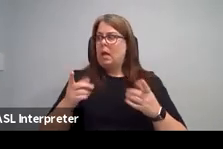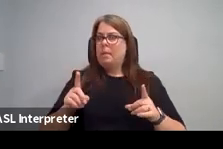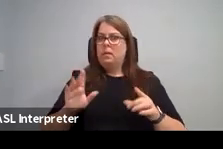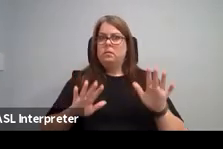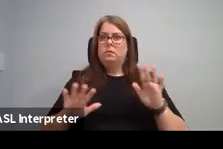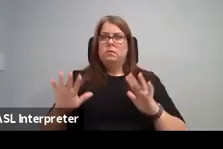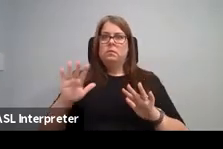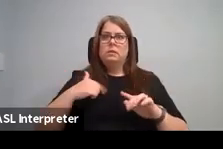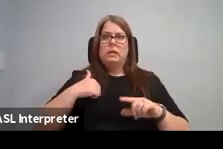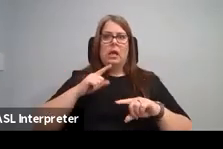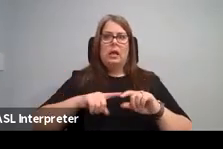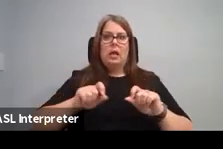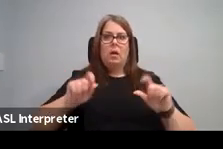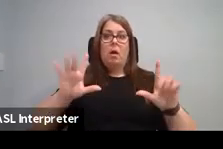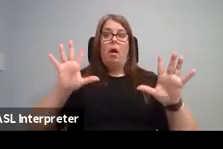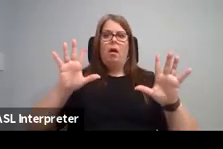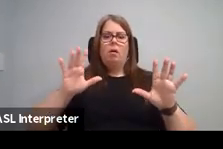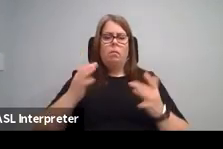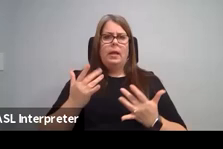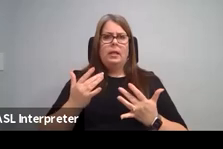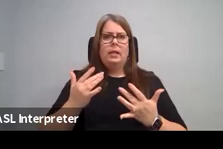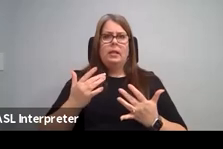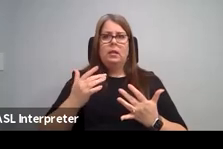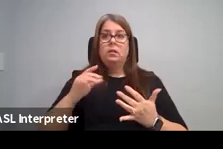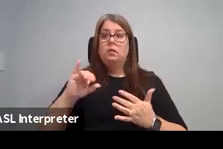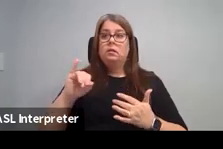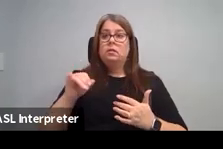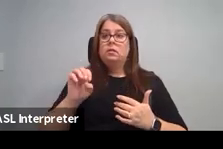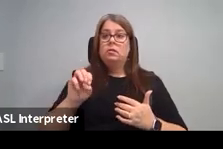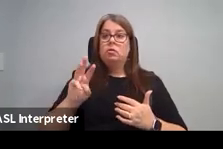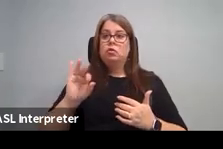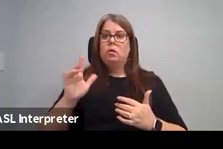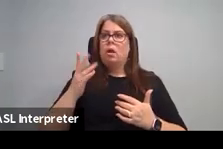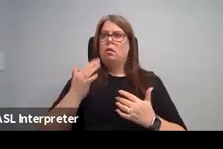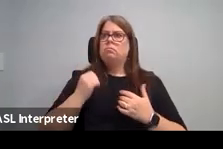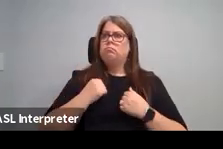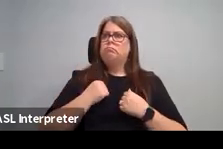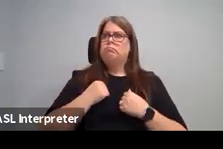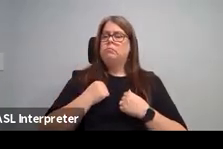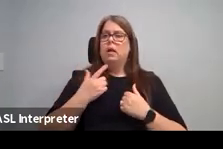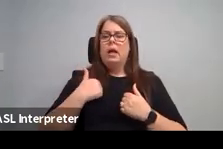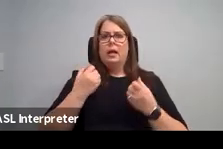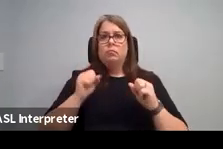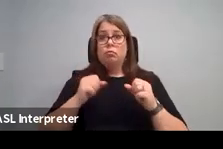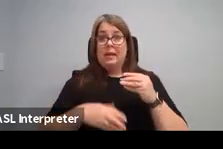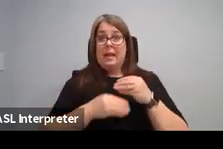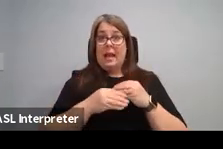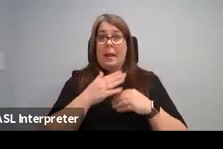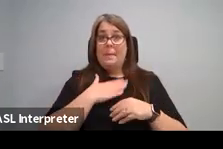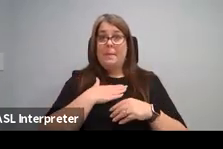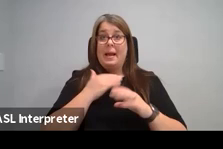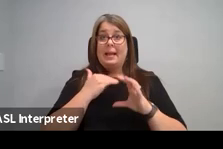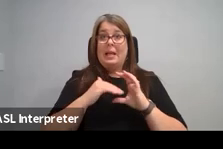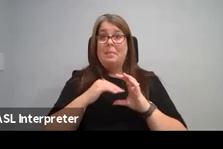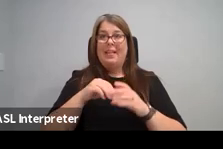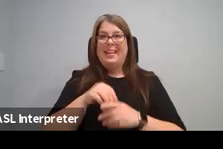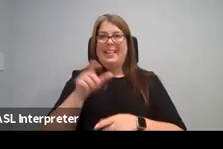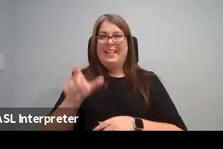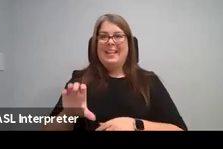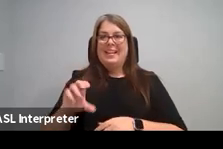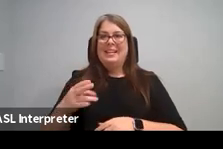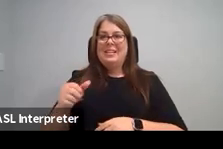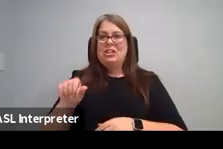Allison Frenzel : I can't even open. There it is. Right. I need you to. Oh, sorry. I'm trying to put my email in the trap. There it is. Okay. So Joel put hers and mine is